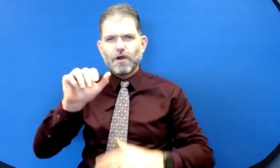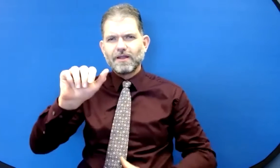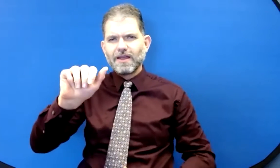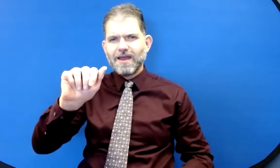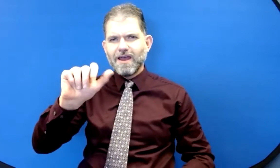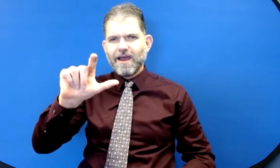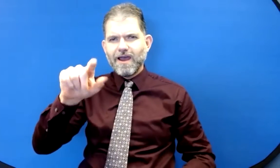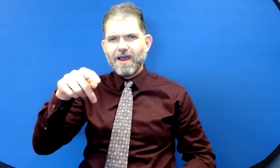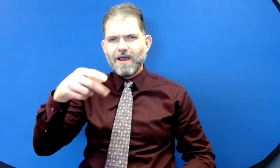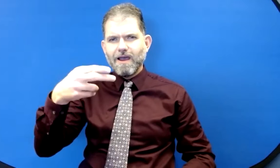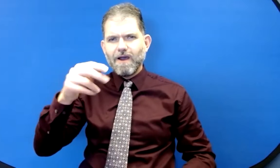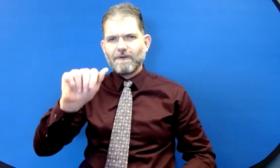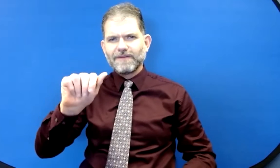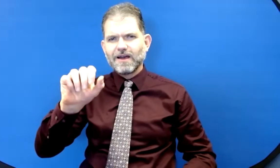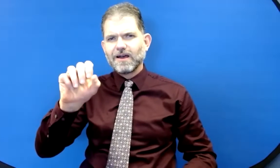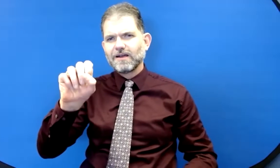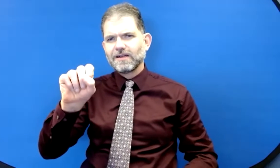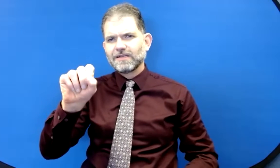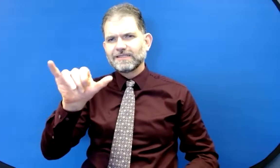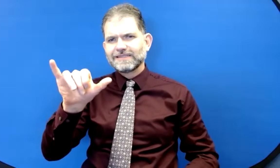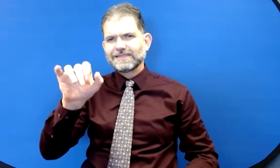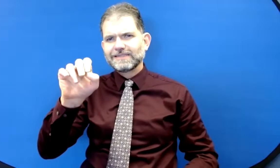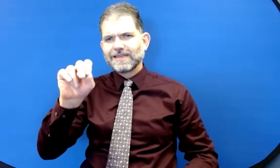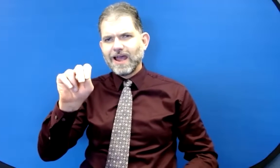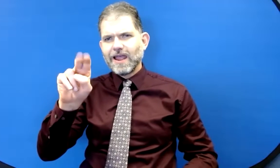ASL Interpreter: The bad protein is quite a long name ASL Interpreter: alpha